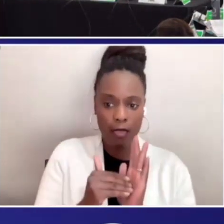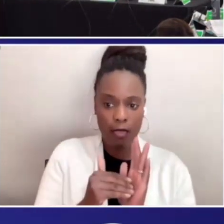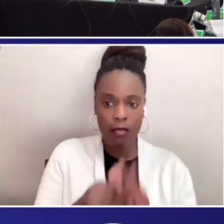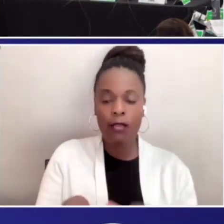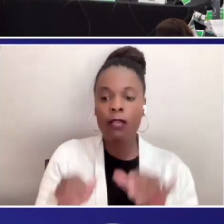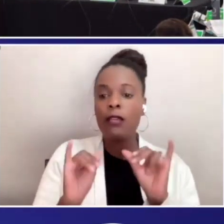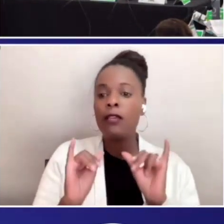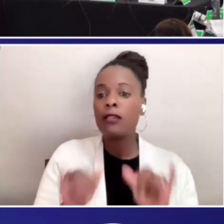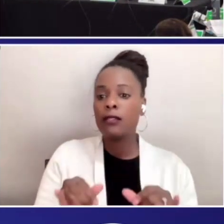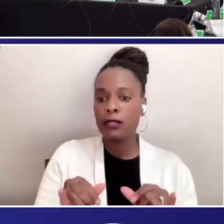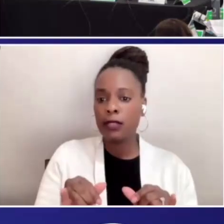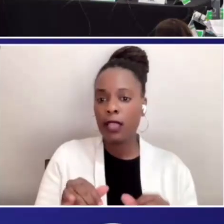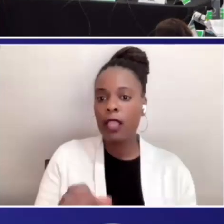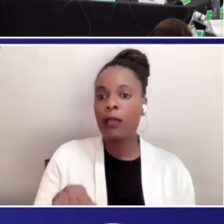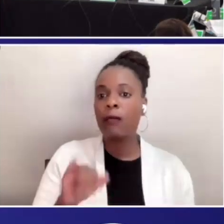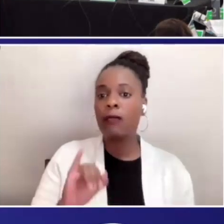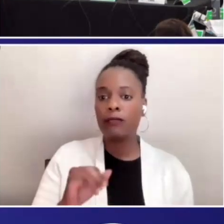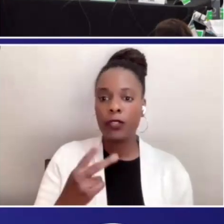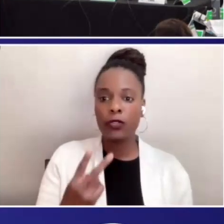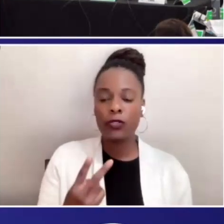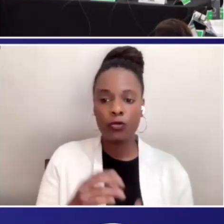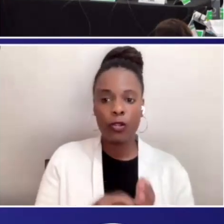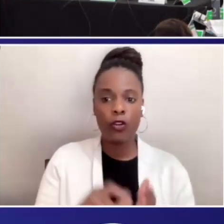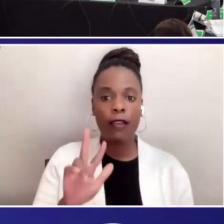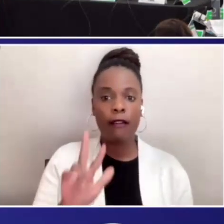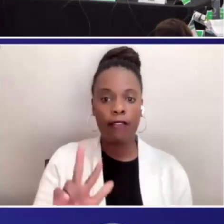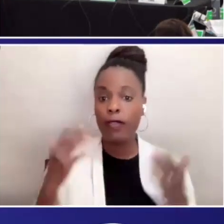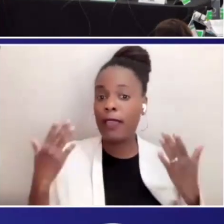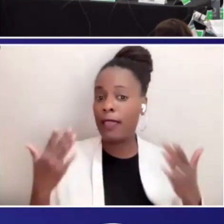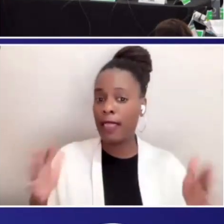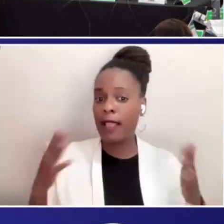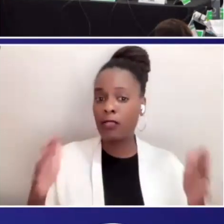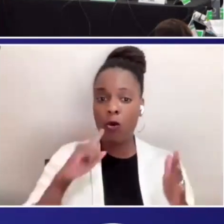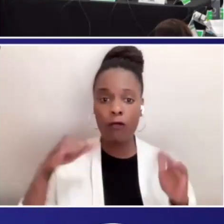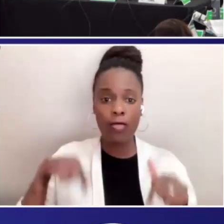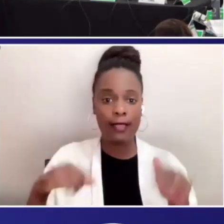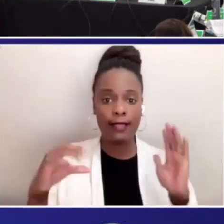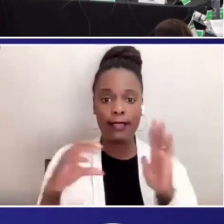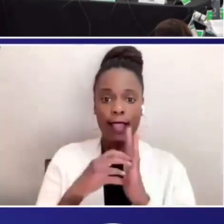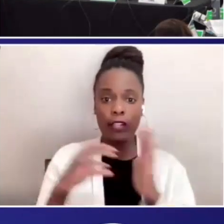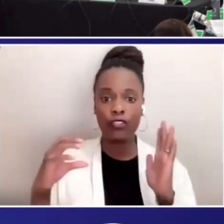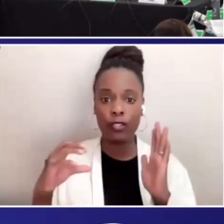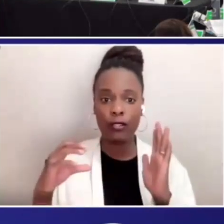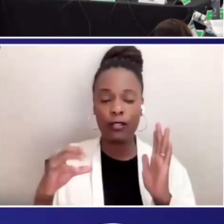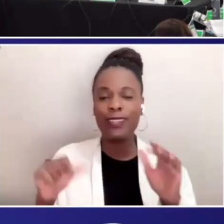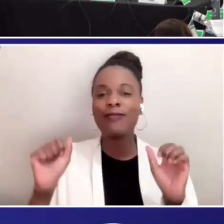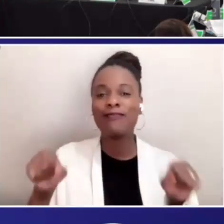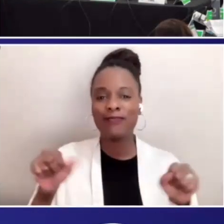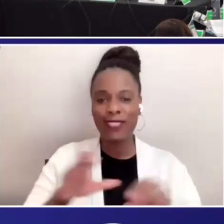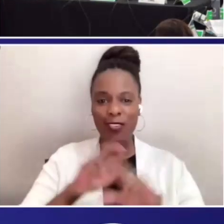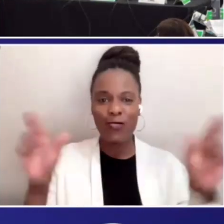And that is it for this respective section. And yes, we're ready for a pulse check unless there's any questions.